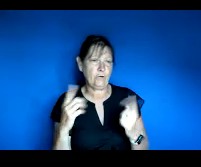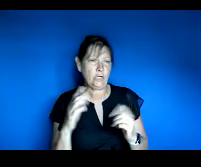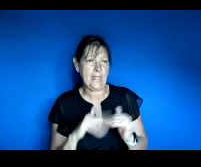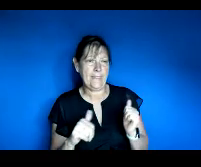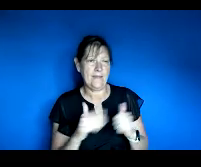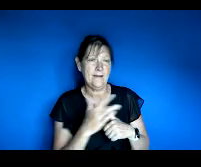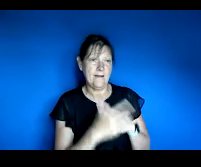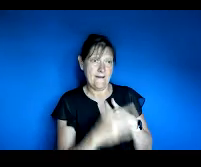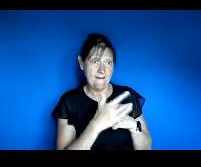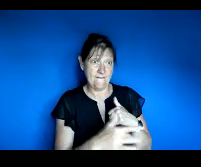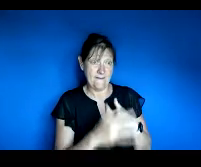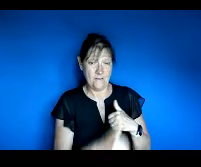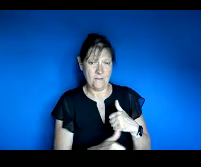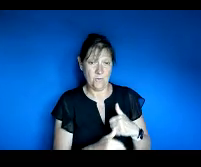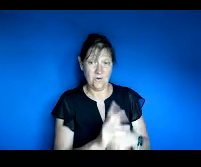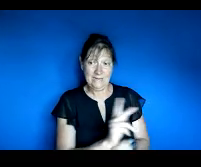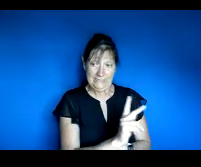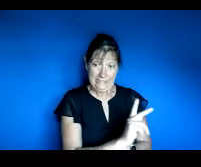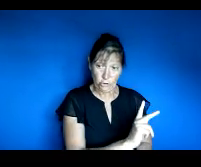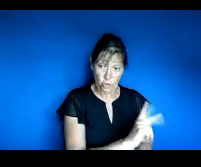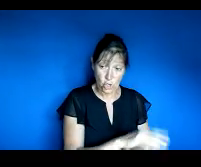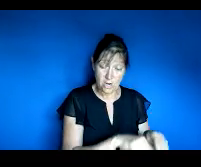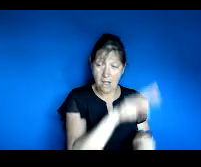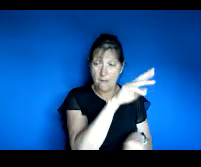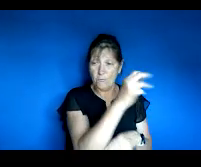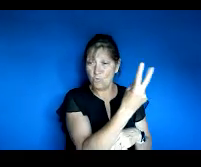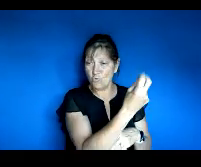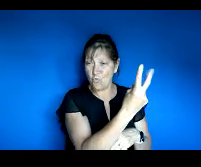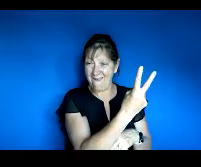to students in the K-12 environment versus the college environment.